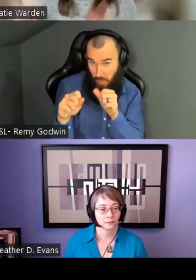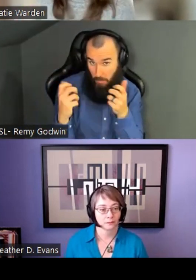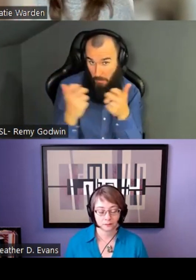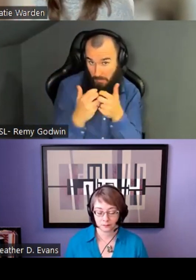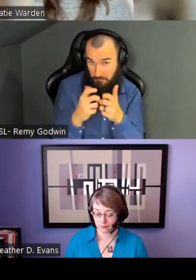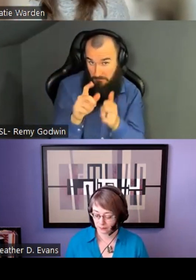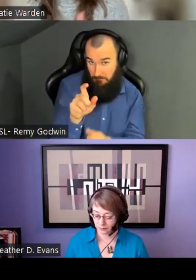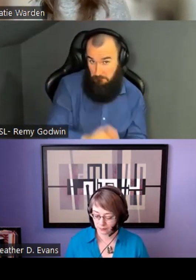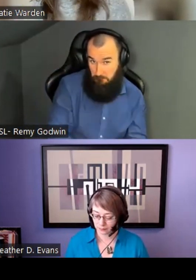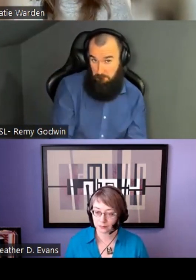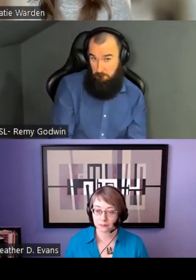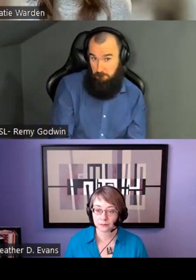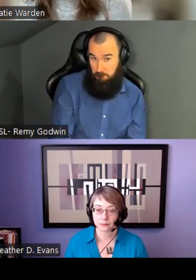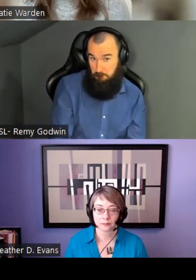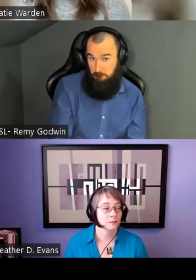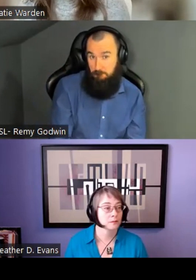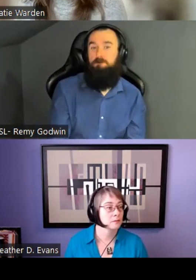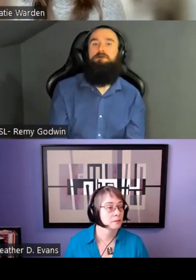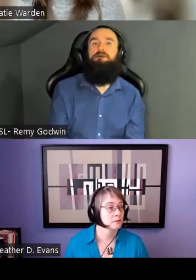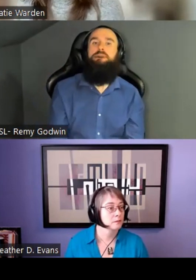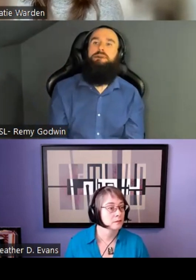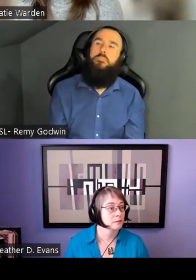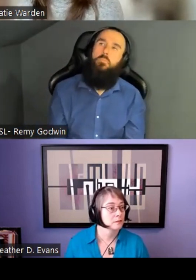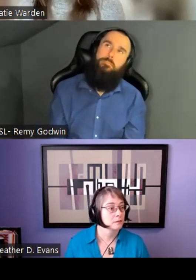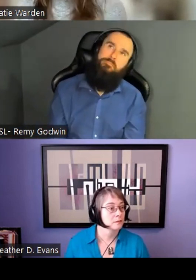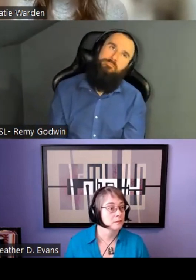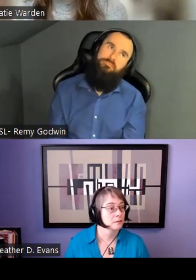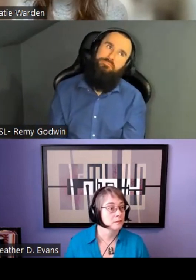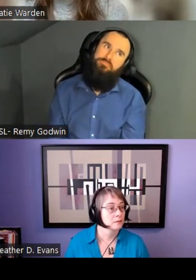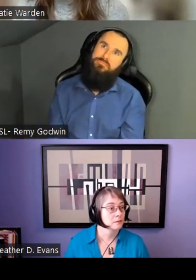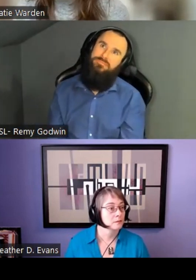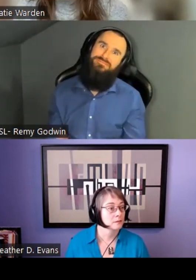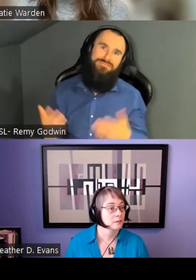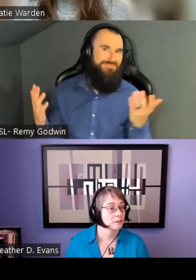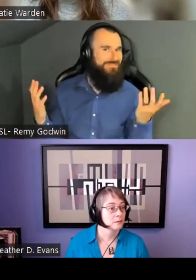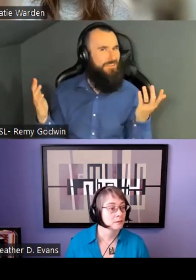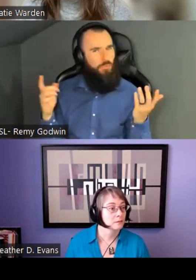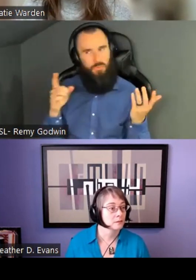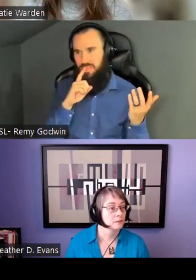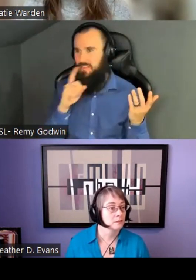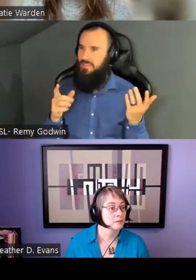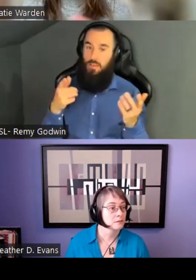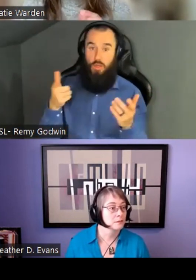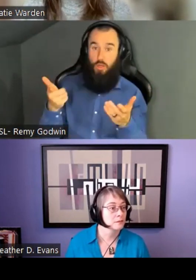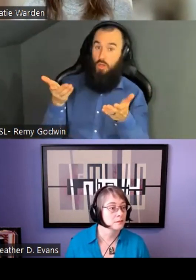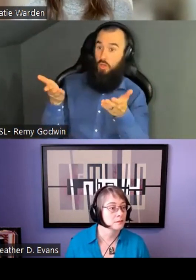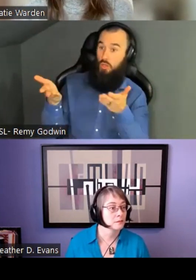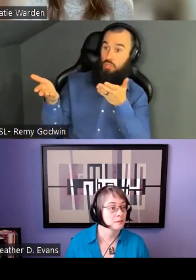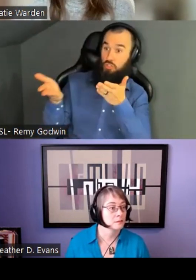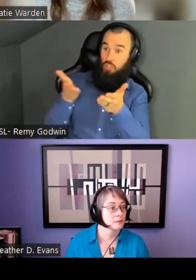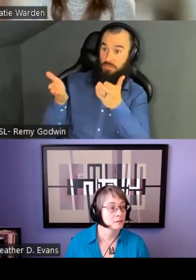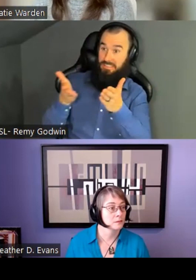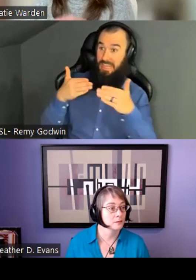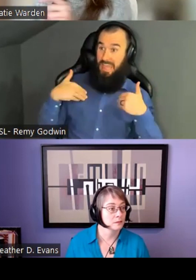Again, it's the sort of, outside of the service animal context. We don't have these sort of,